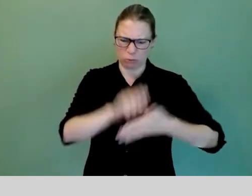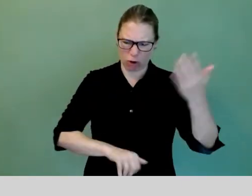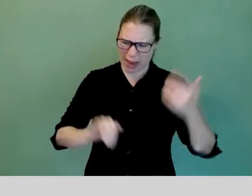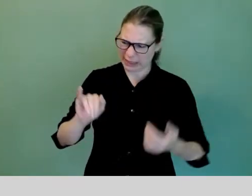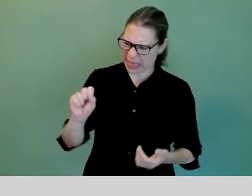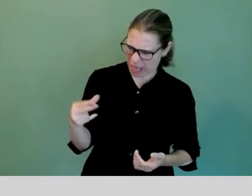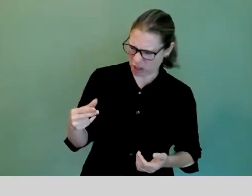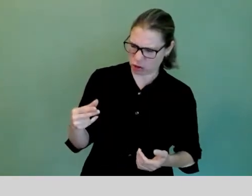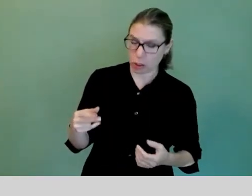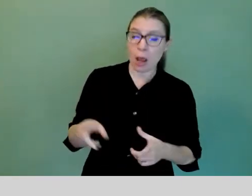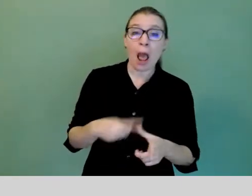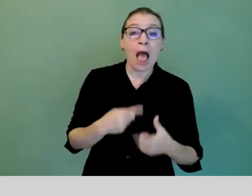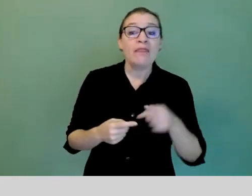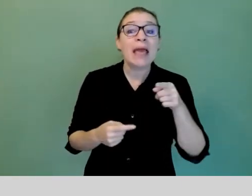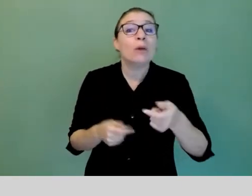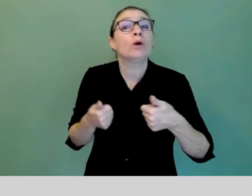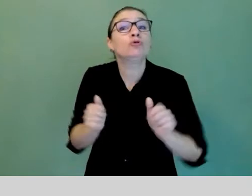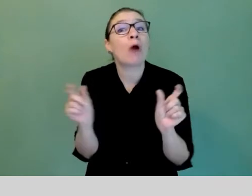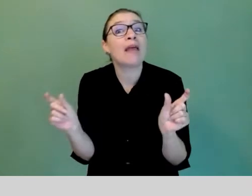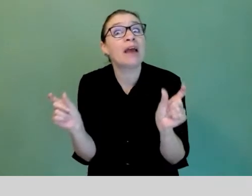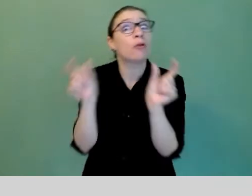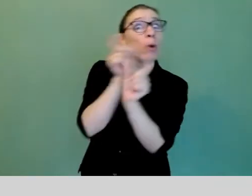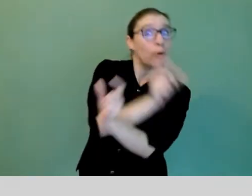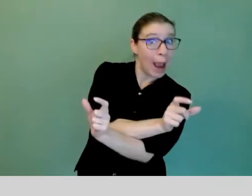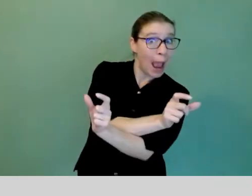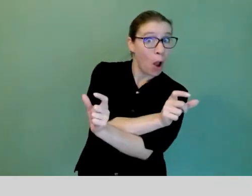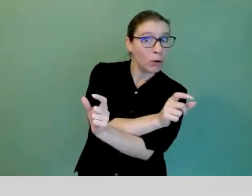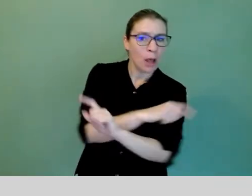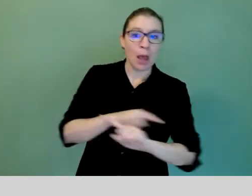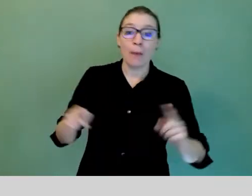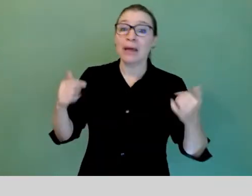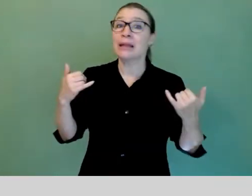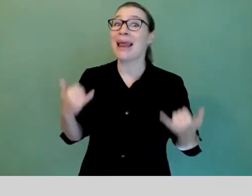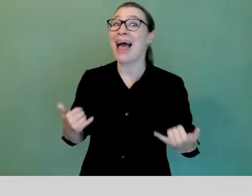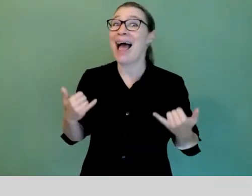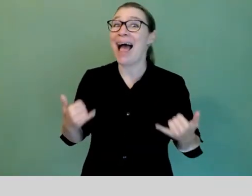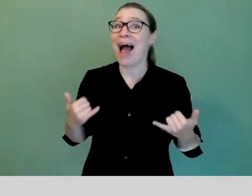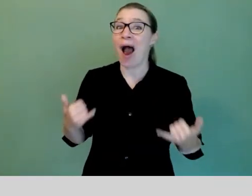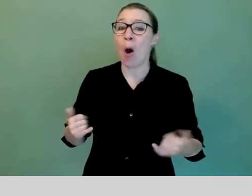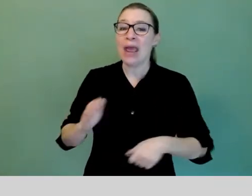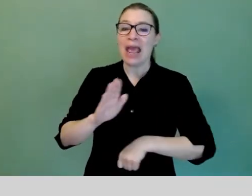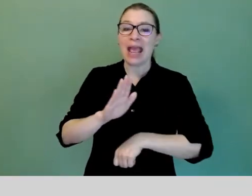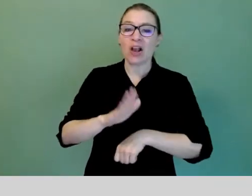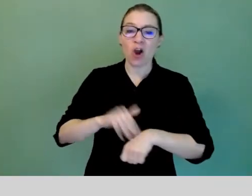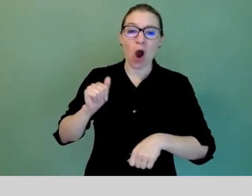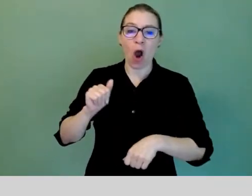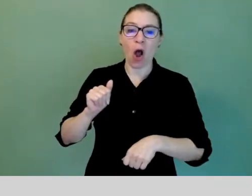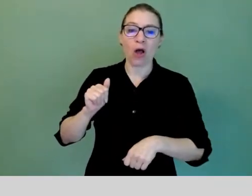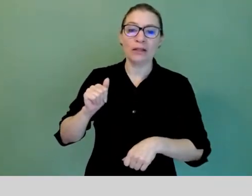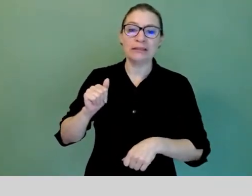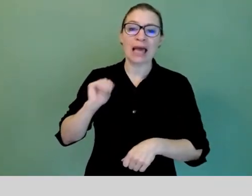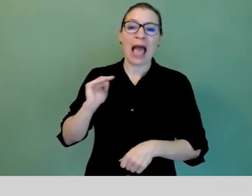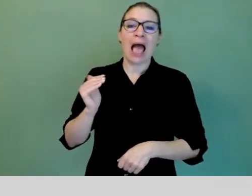then it tries it the other way around, only this time, it calls rsub instead of sub.